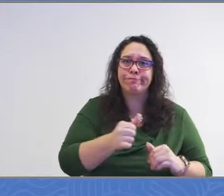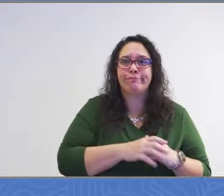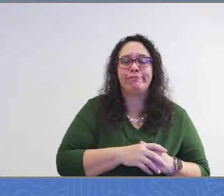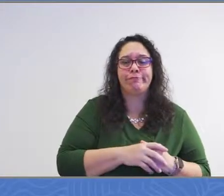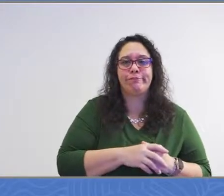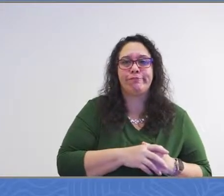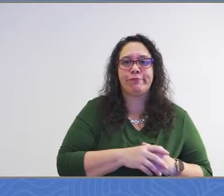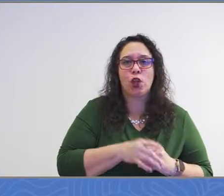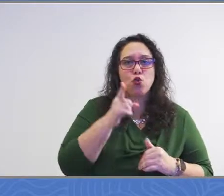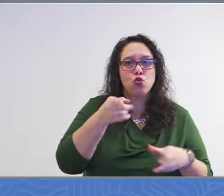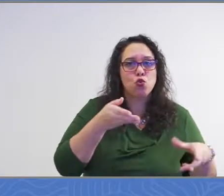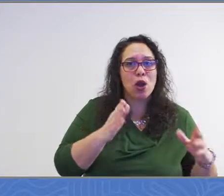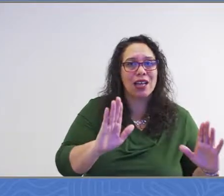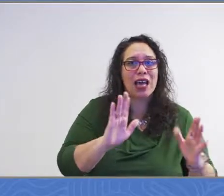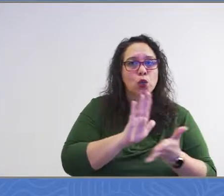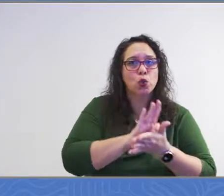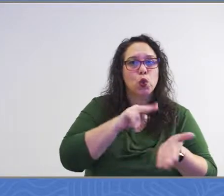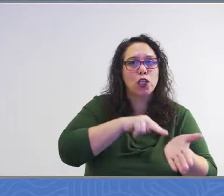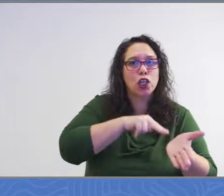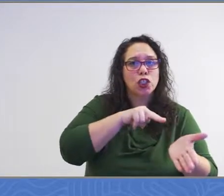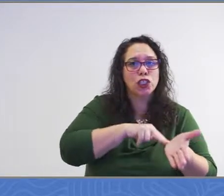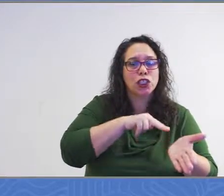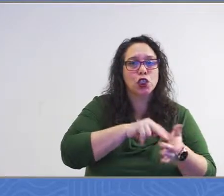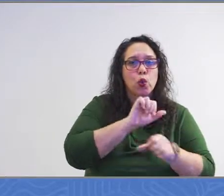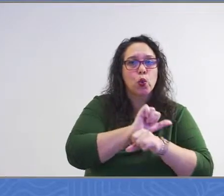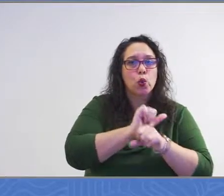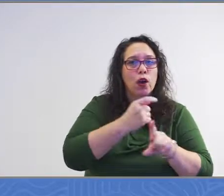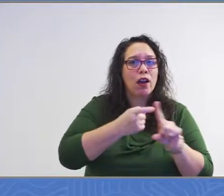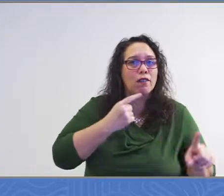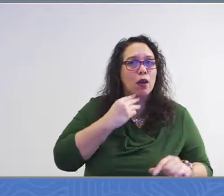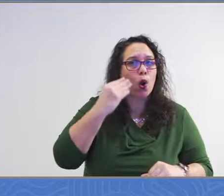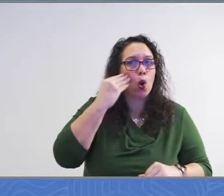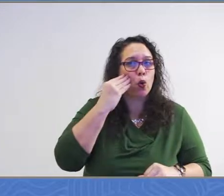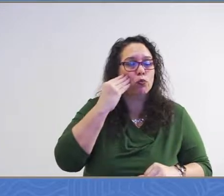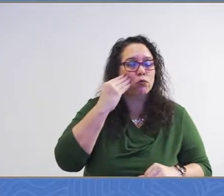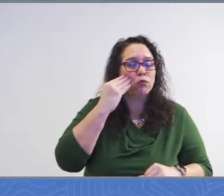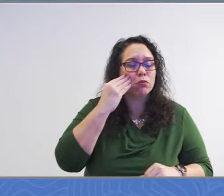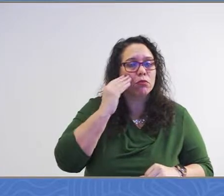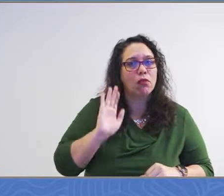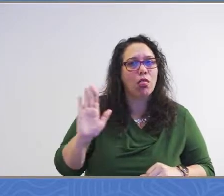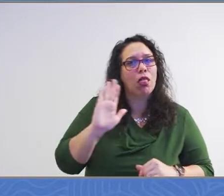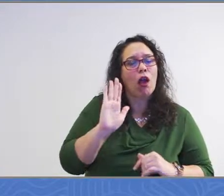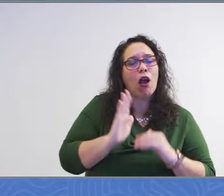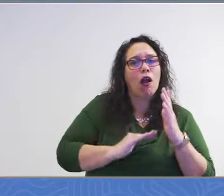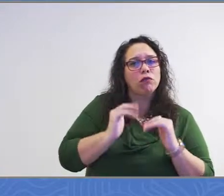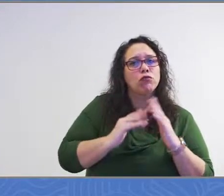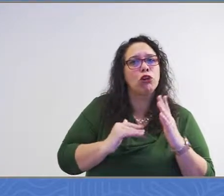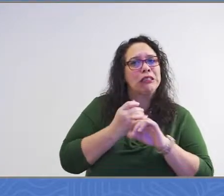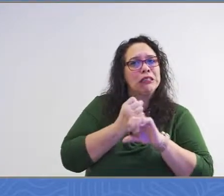You allow school nurses to work from home from the comfort and safety of their homes